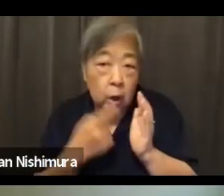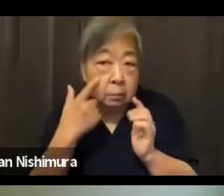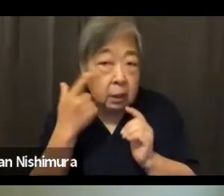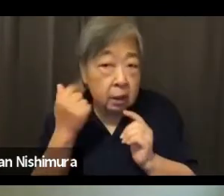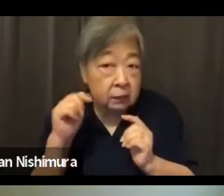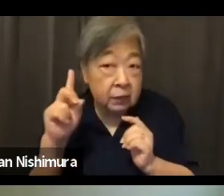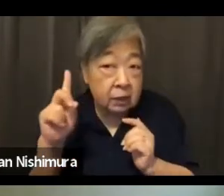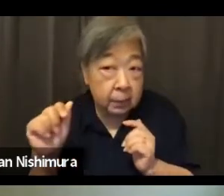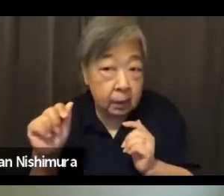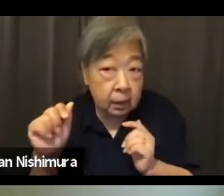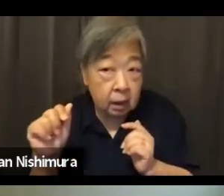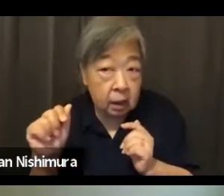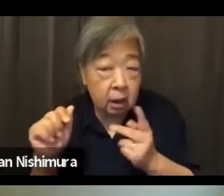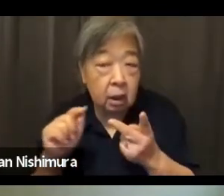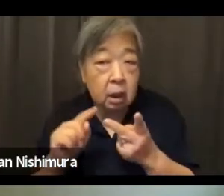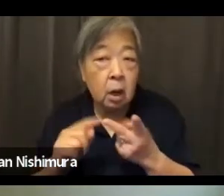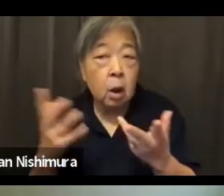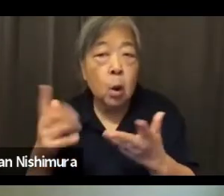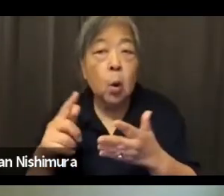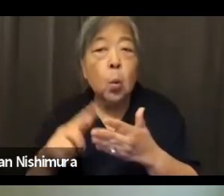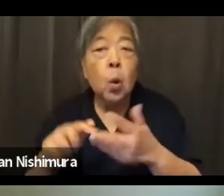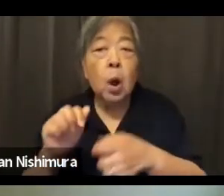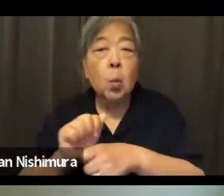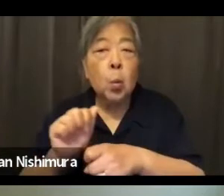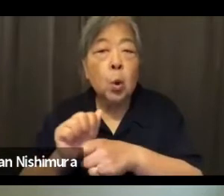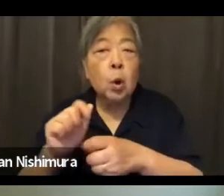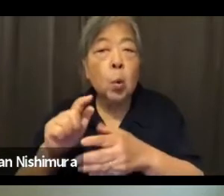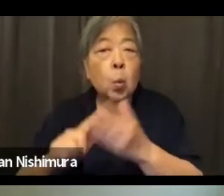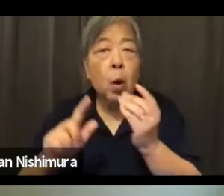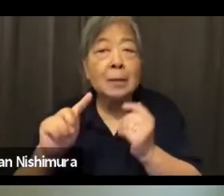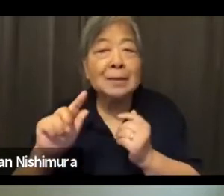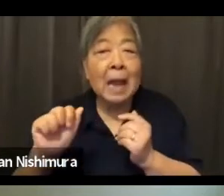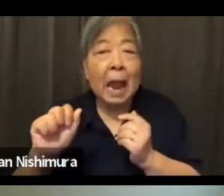And what work or task is it trained to perform?